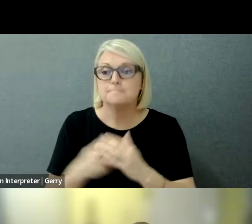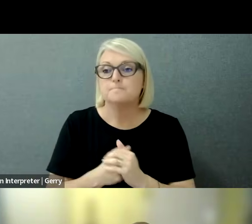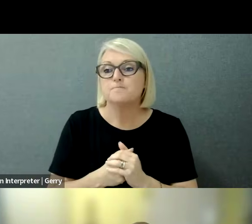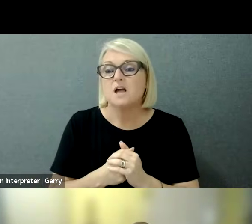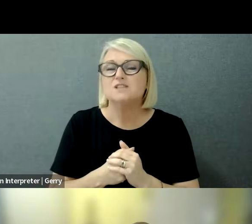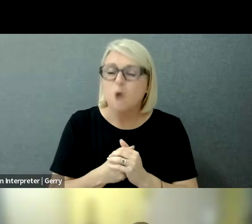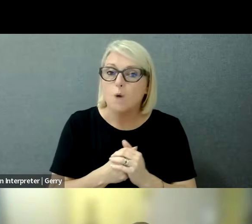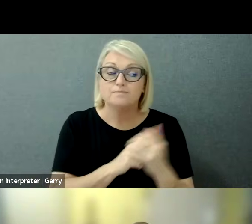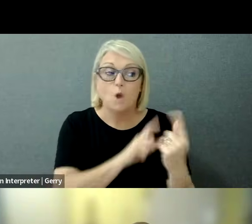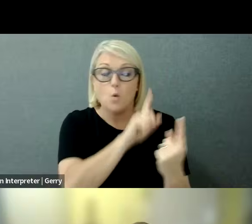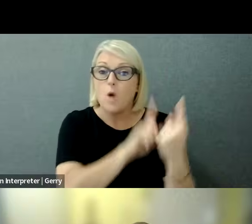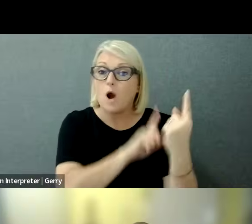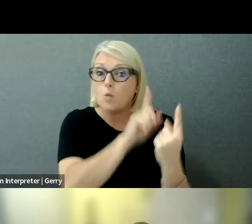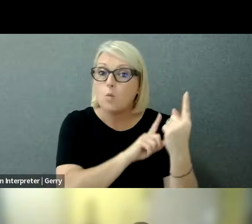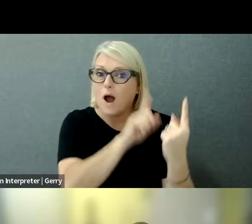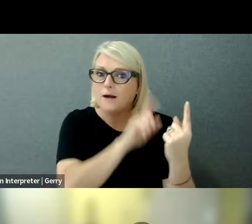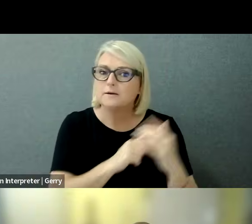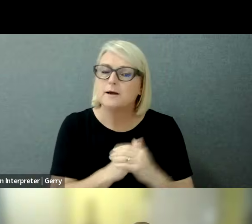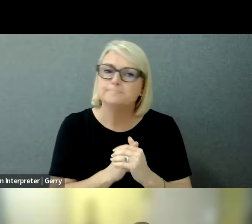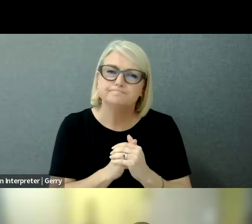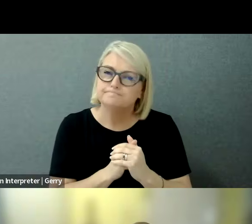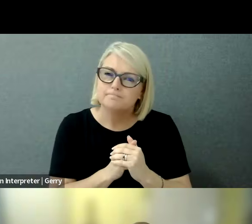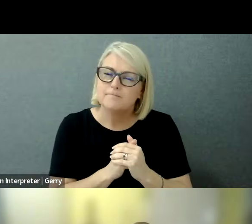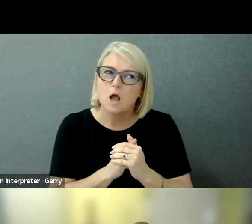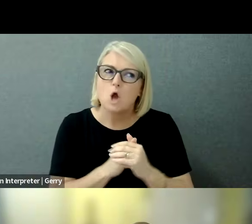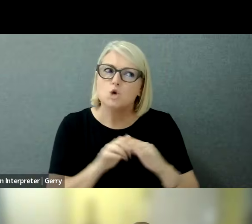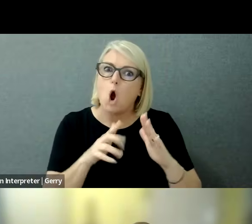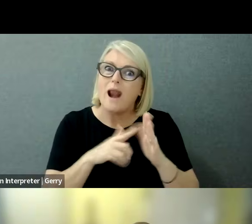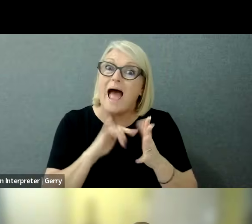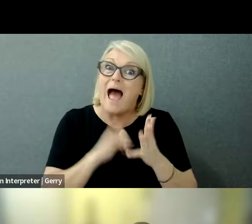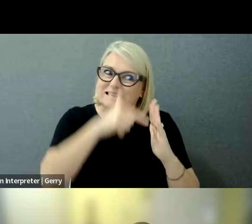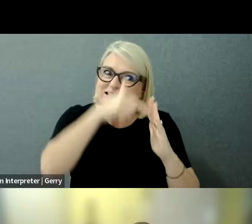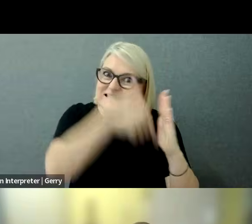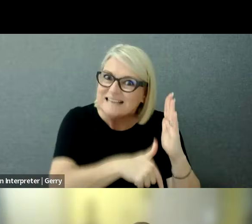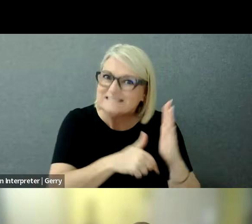or that are less intensive and actually are just much more responsive to the needs of